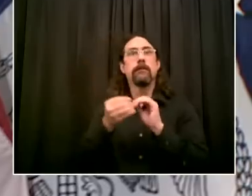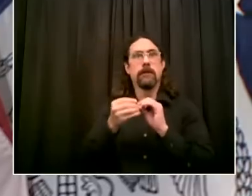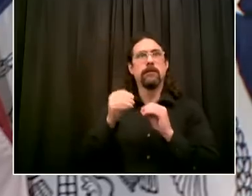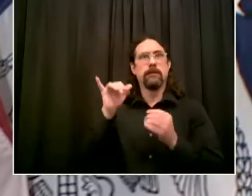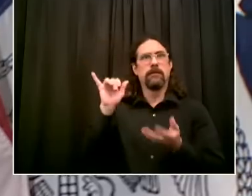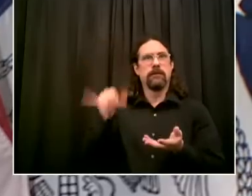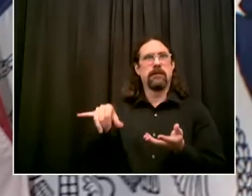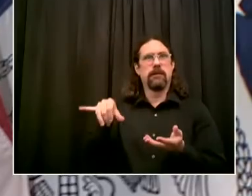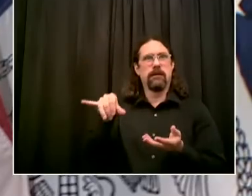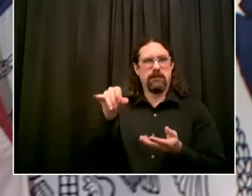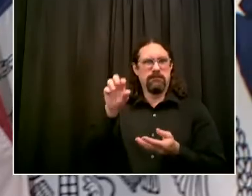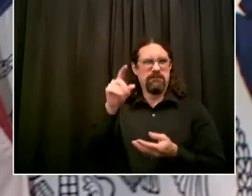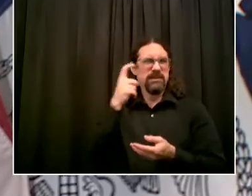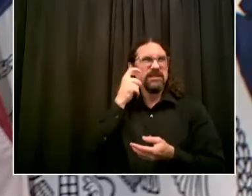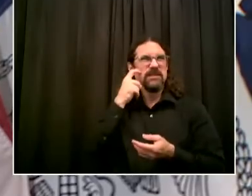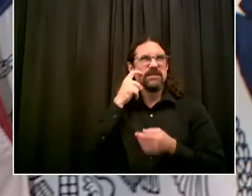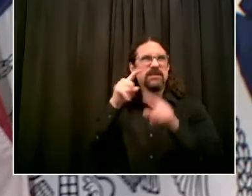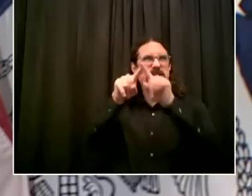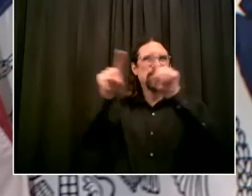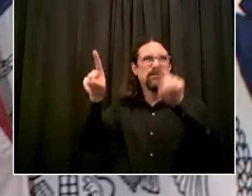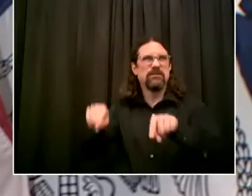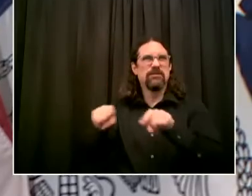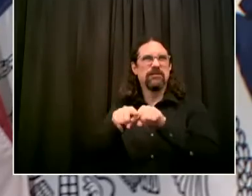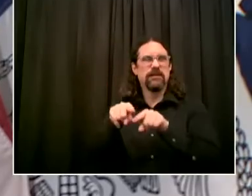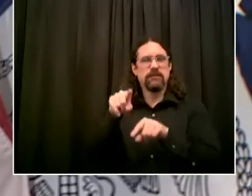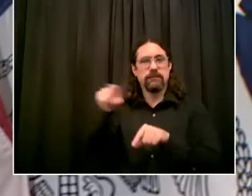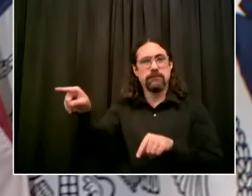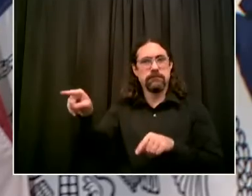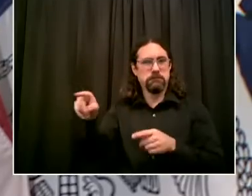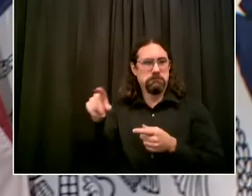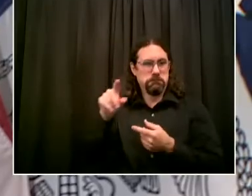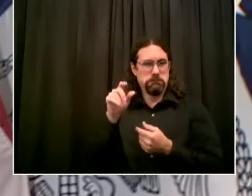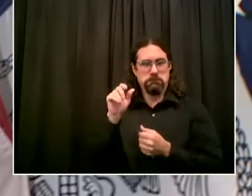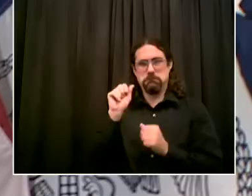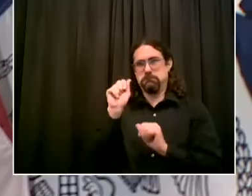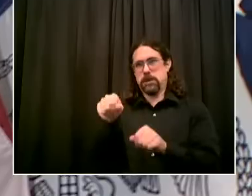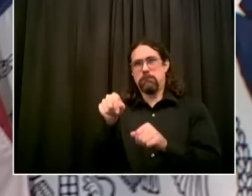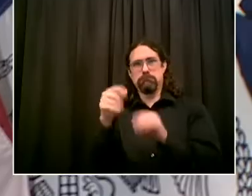IF YOU'RE HAVING CHAHALELNNS,GE THE